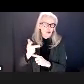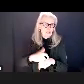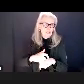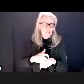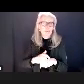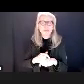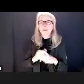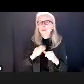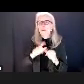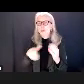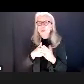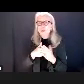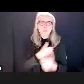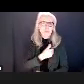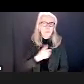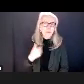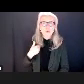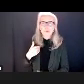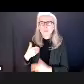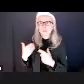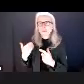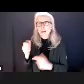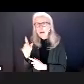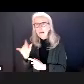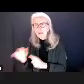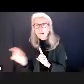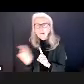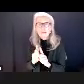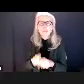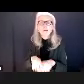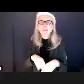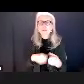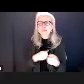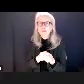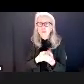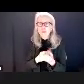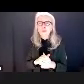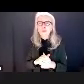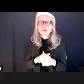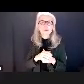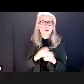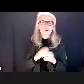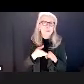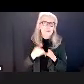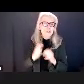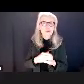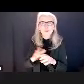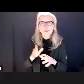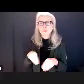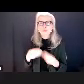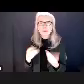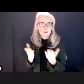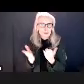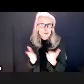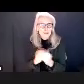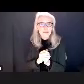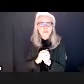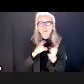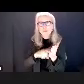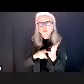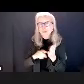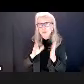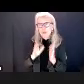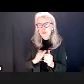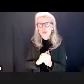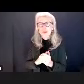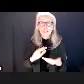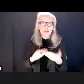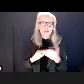allies, supporters, professionals of service providers, researchers and community members